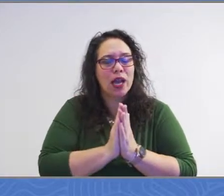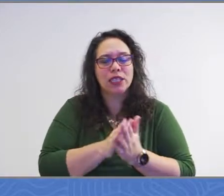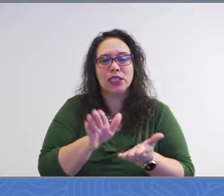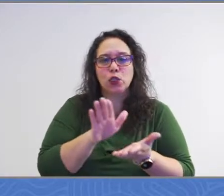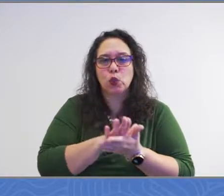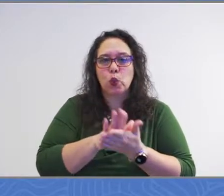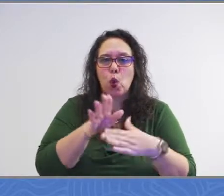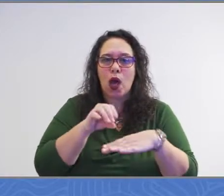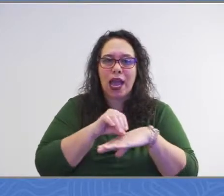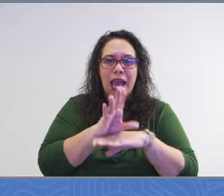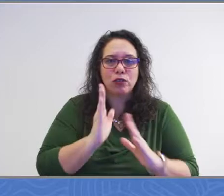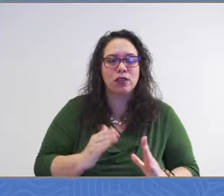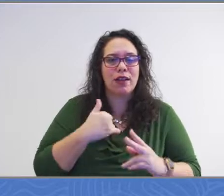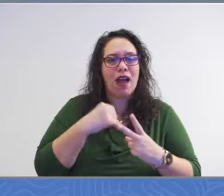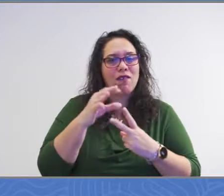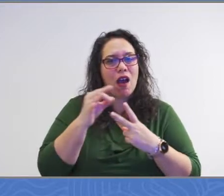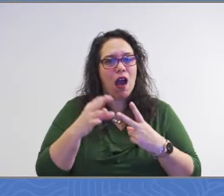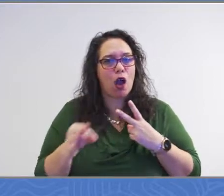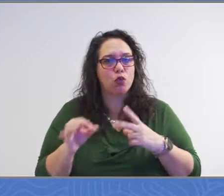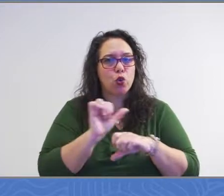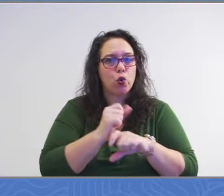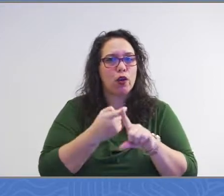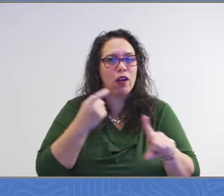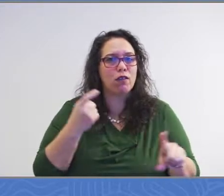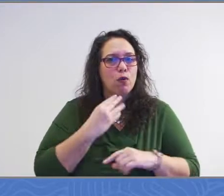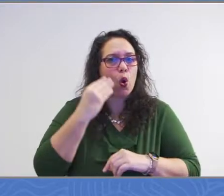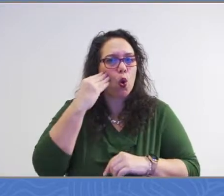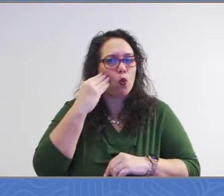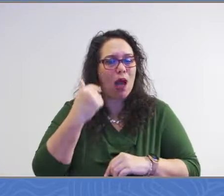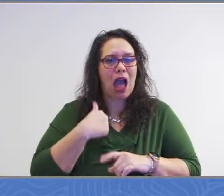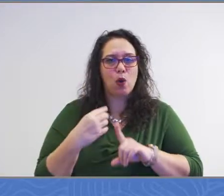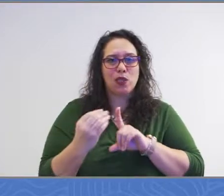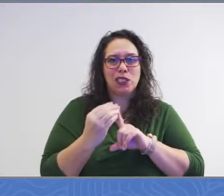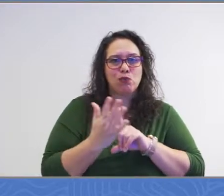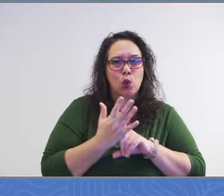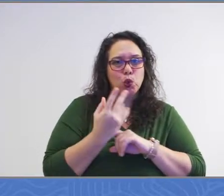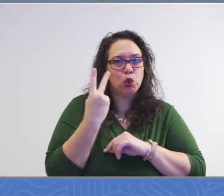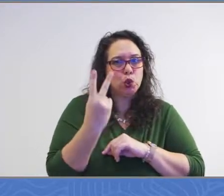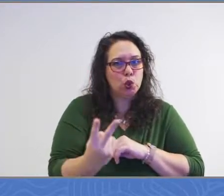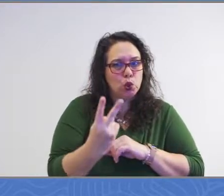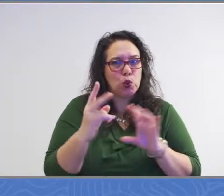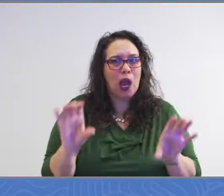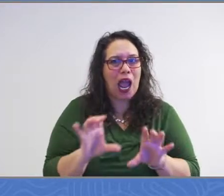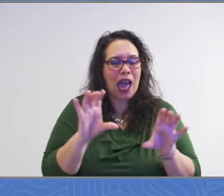have an option to work from home. I've been exposed to two active COVID cases at my site